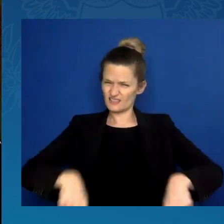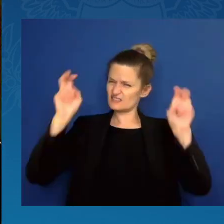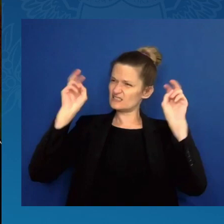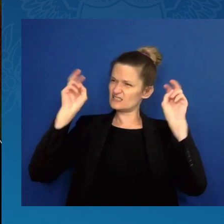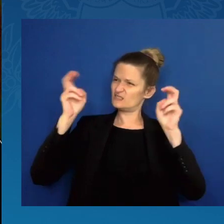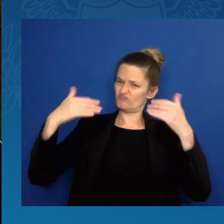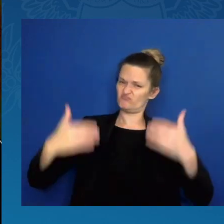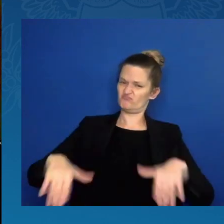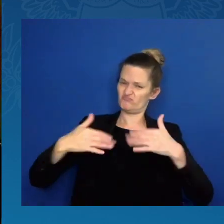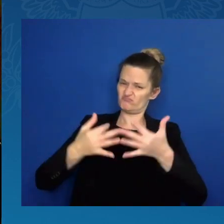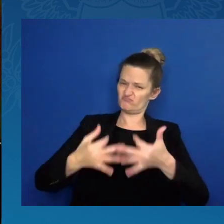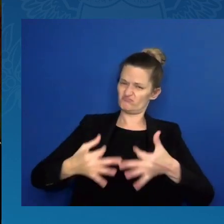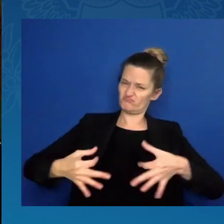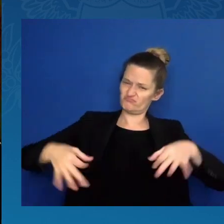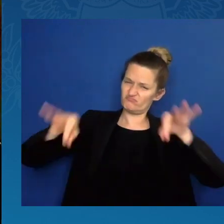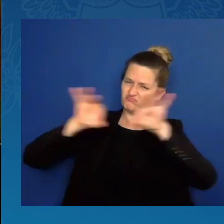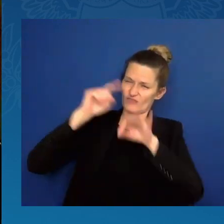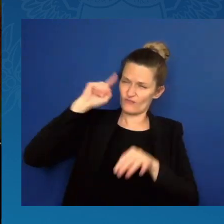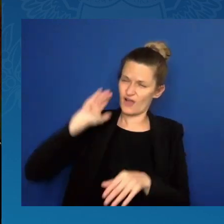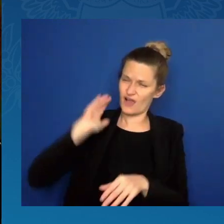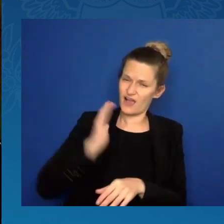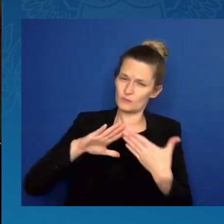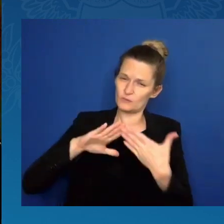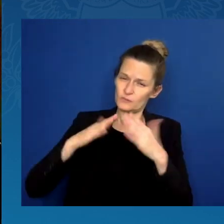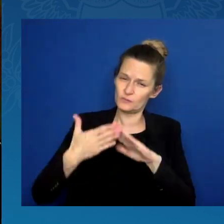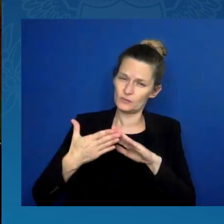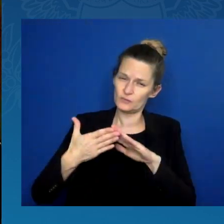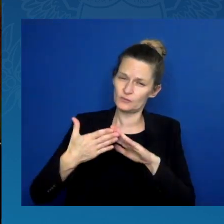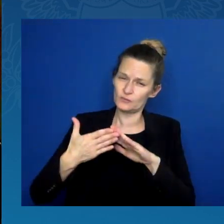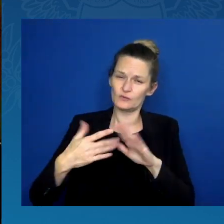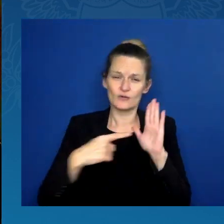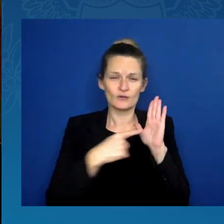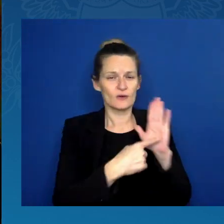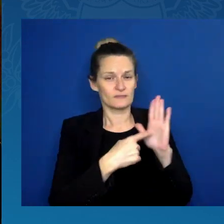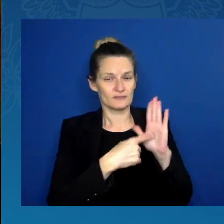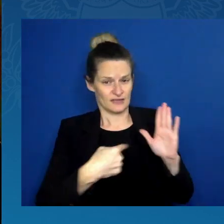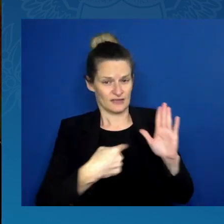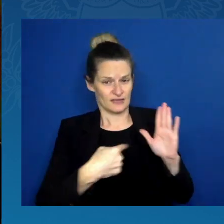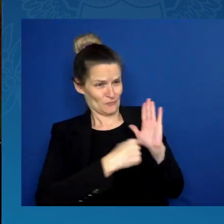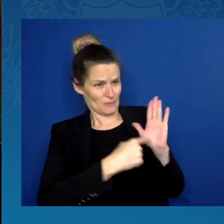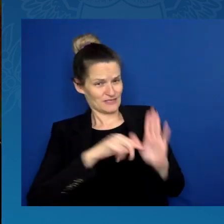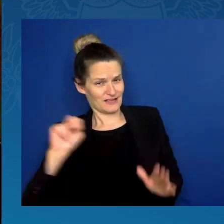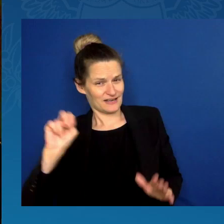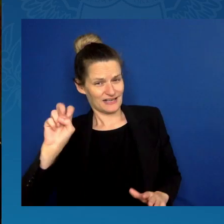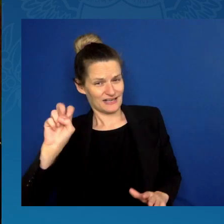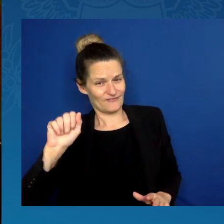As a representative of the state of Nevada, our people voted in support of our right to abortion